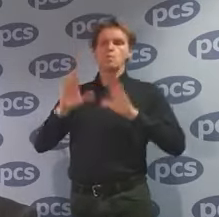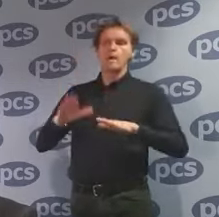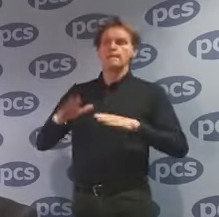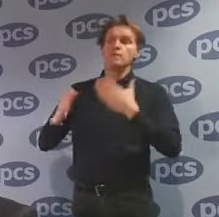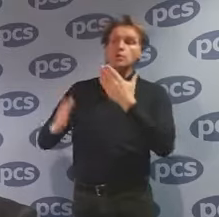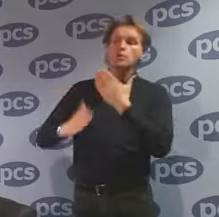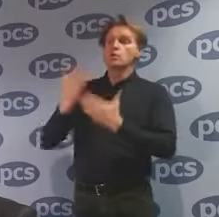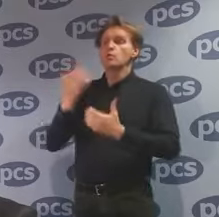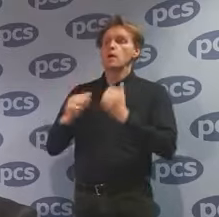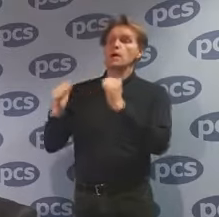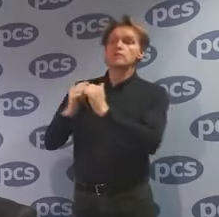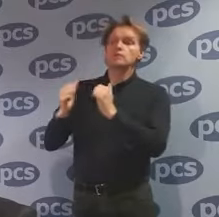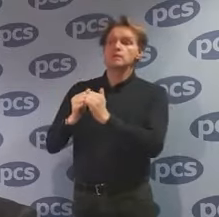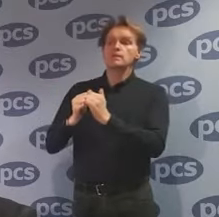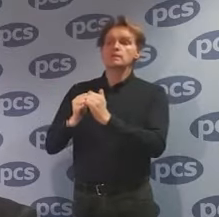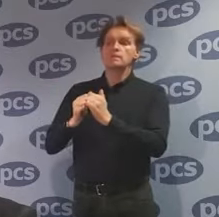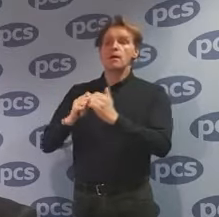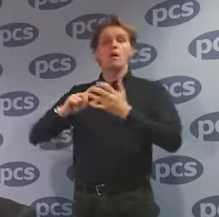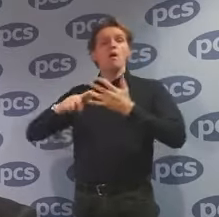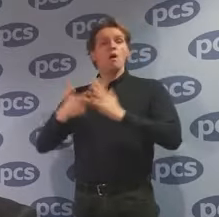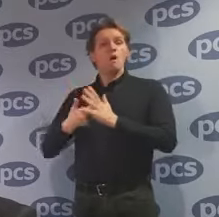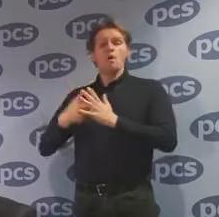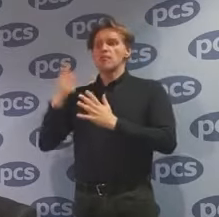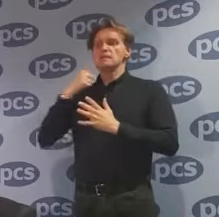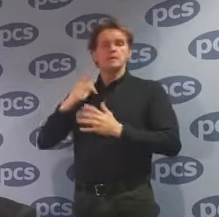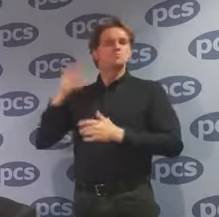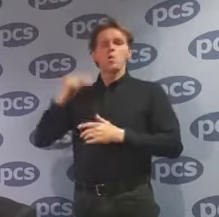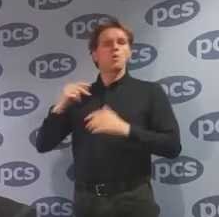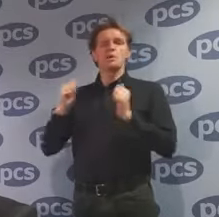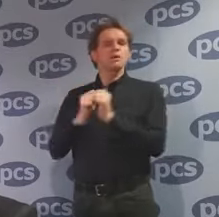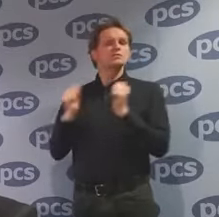government that were not likely to reach an agreement and in that sense it'll take